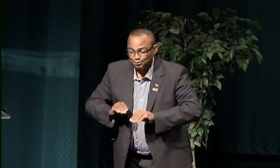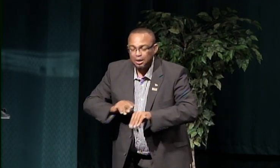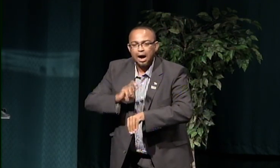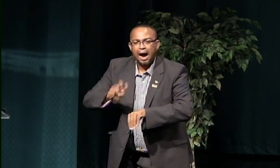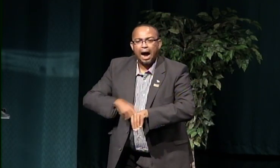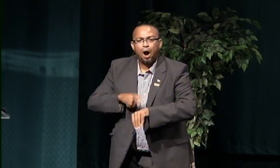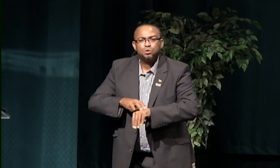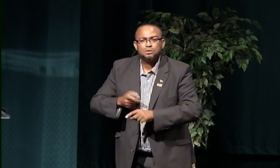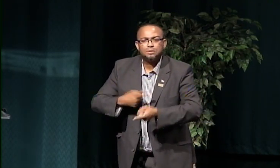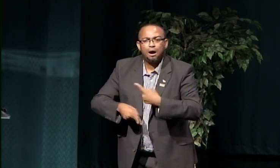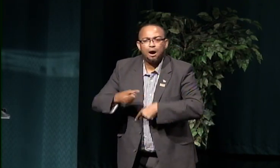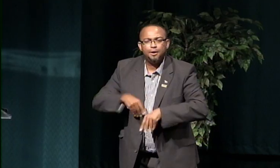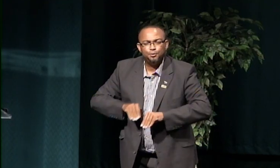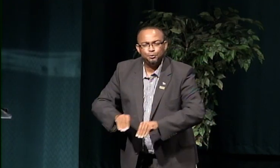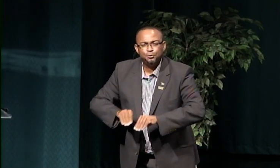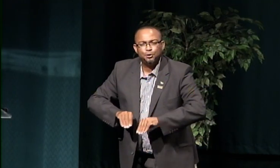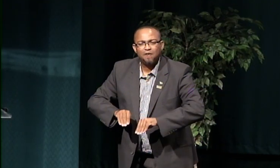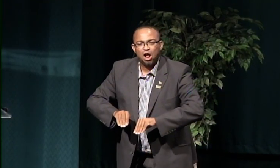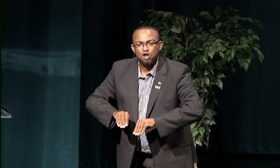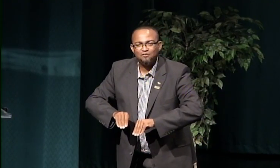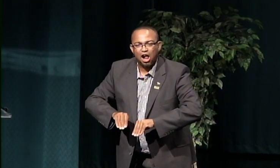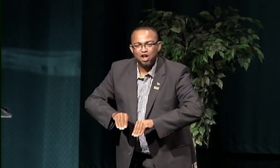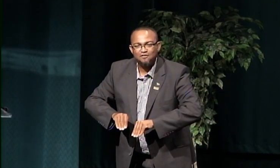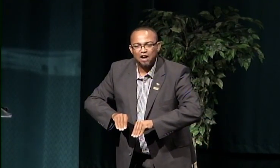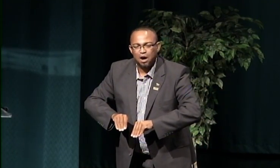by Irish nuns.